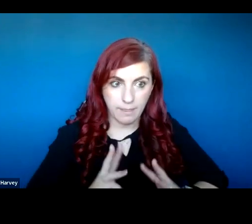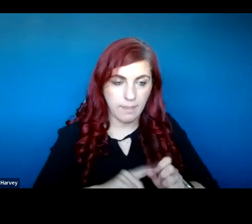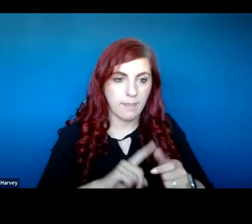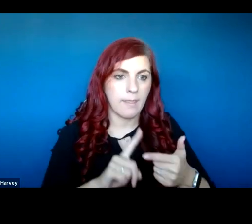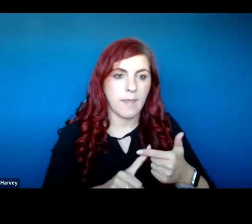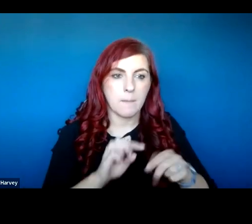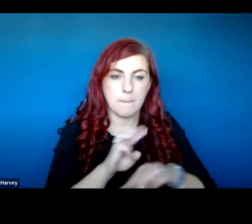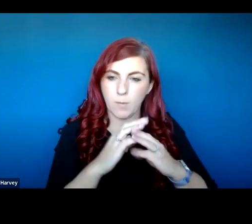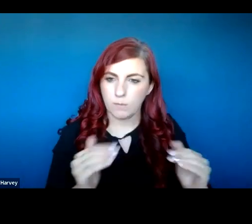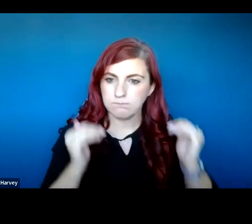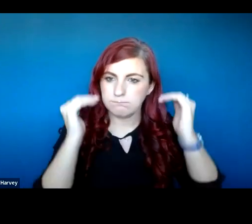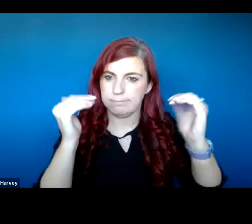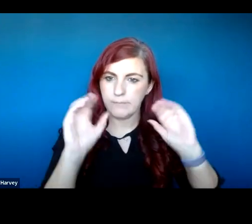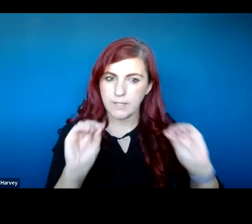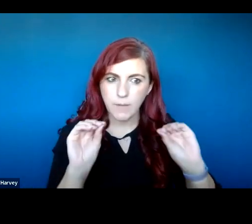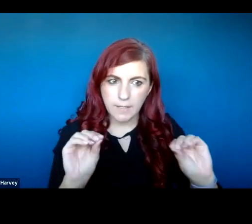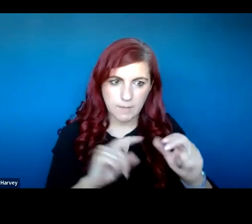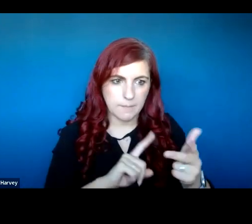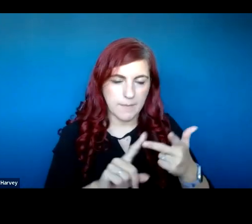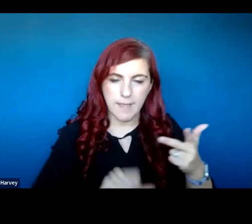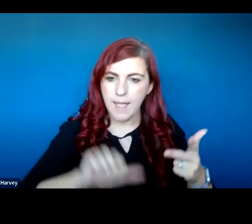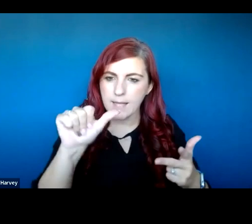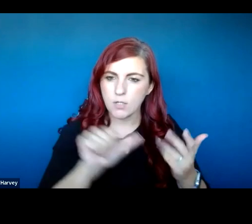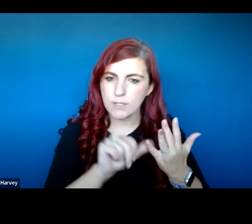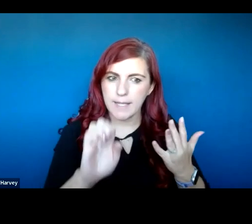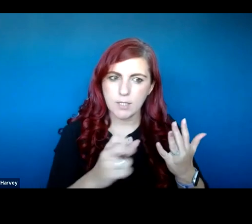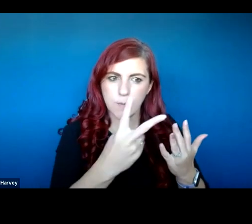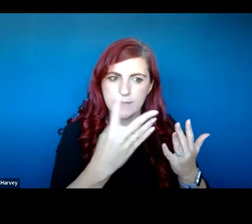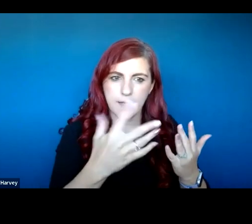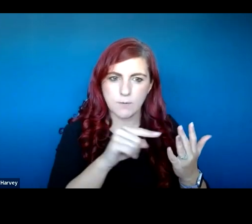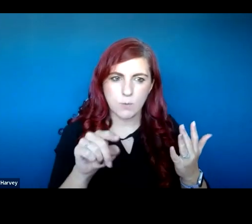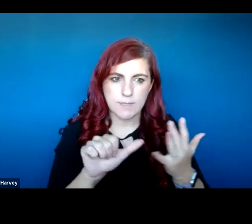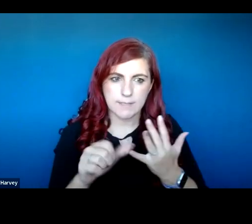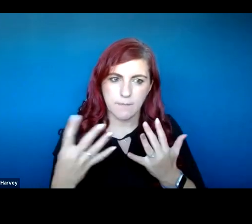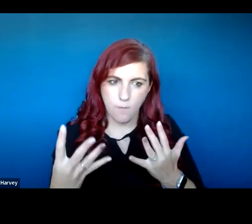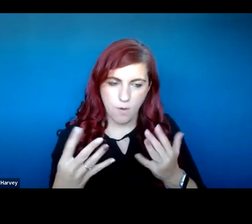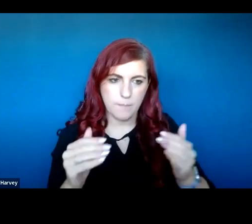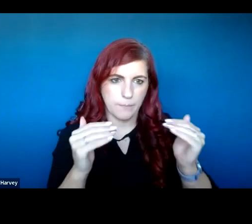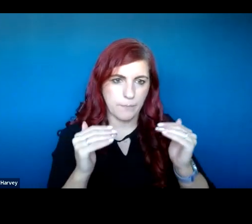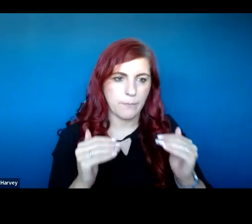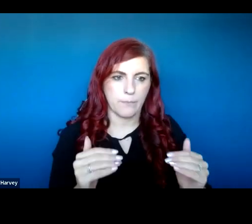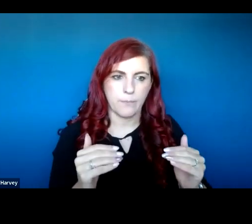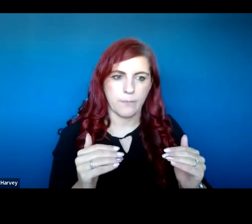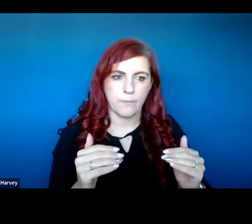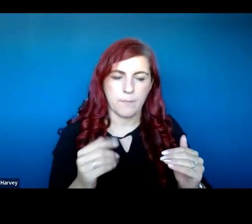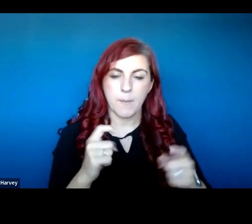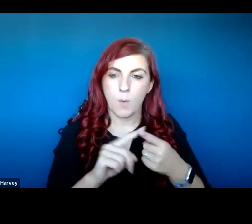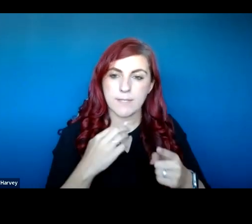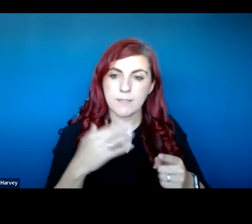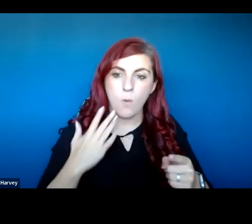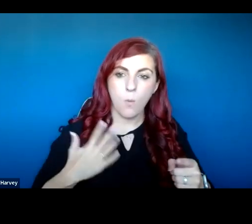levels of education, adults aged 25 to 64, people that identify as white and disabled people.